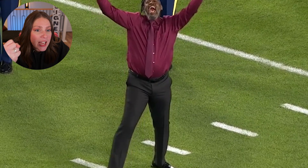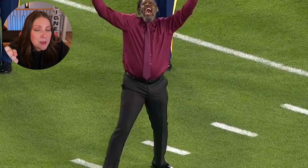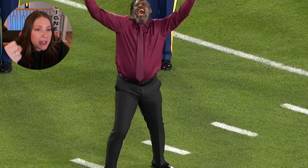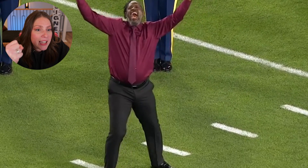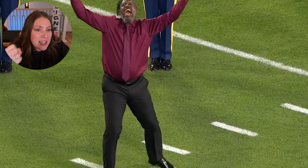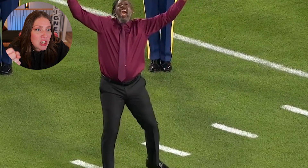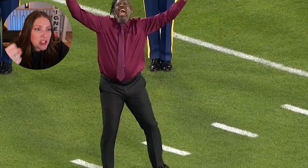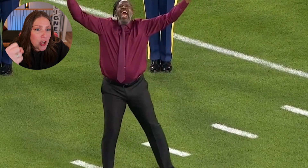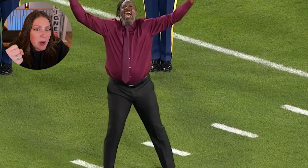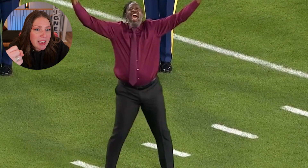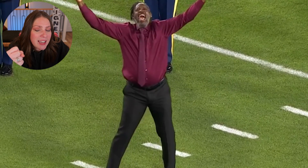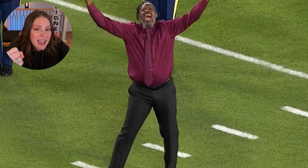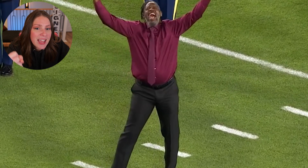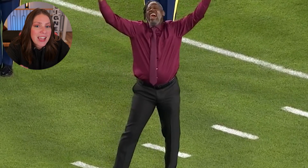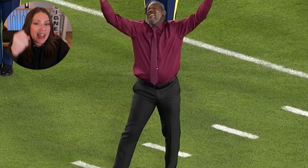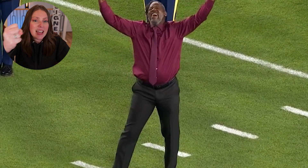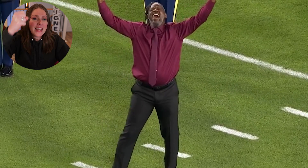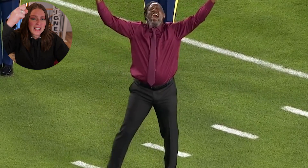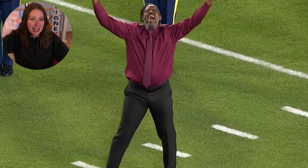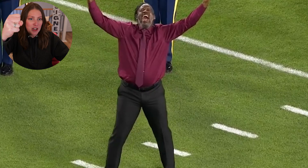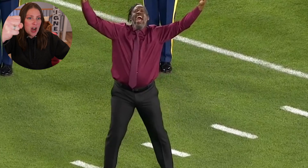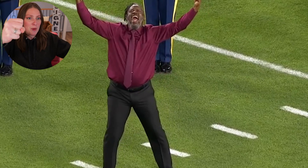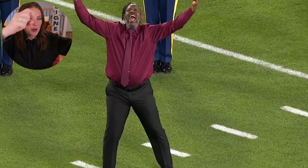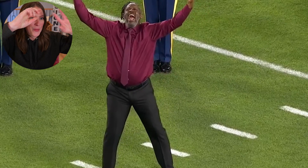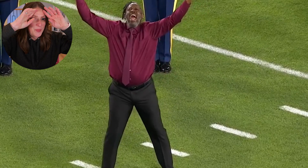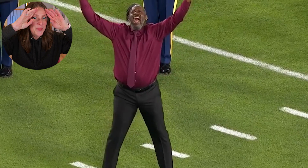Anybody getting chills already? It is incredible.